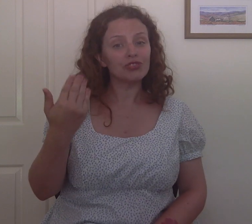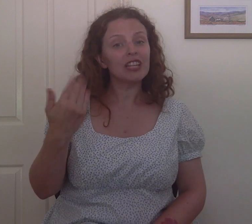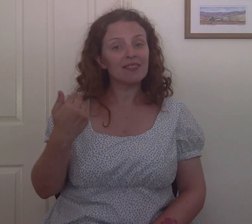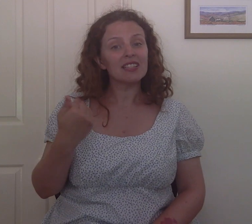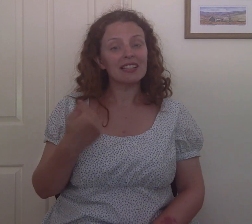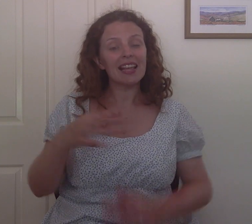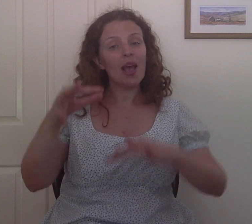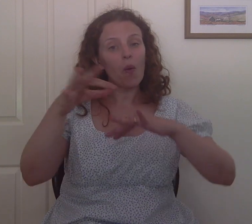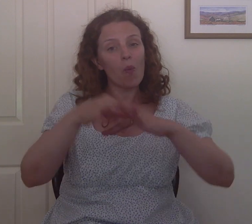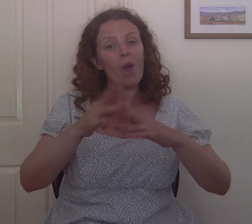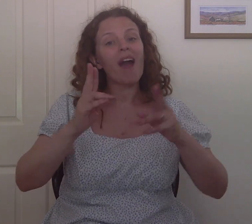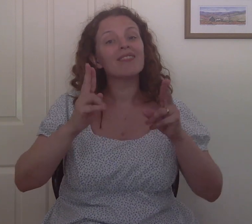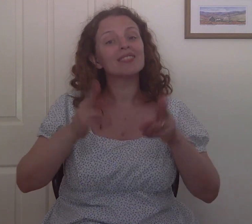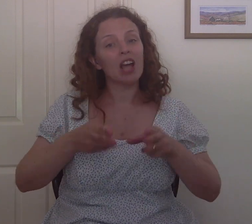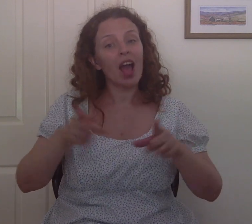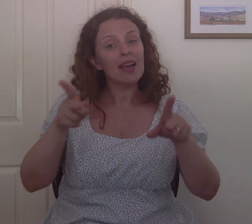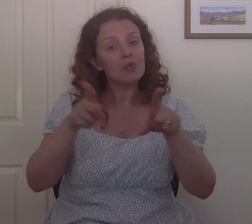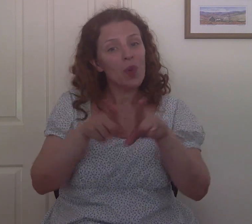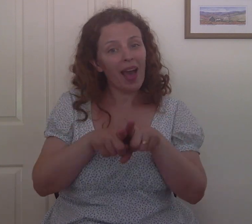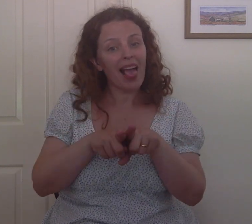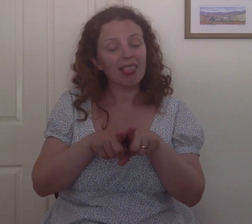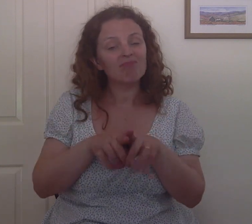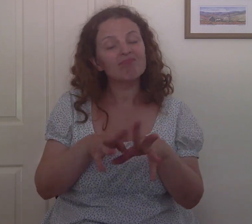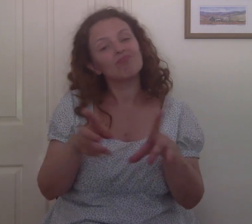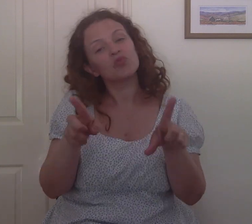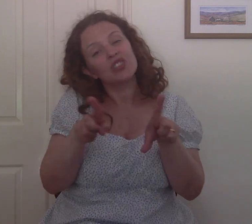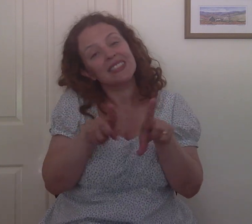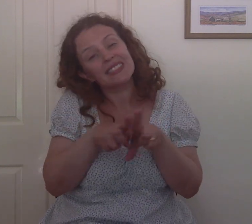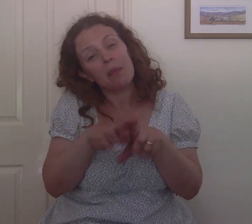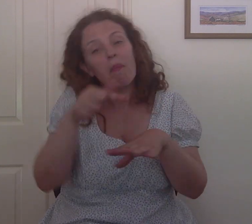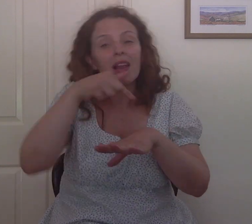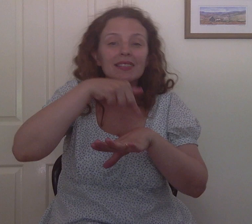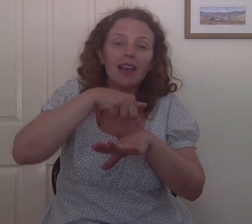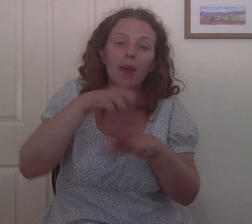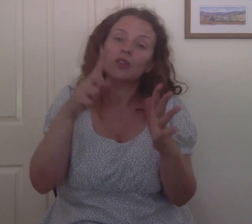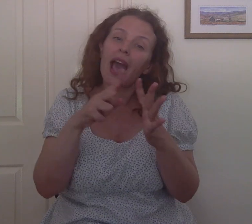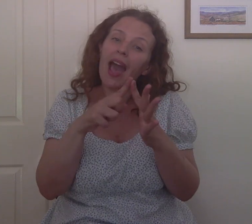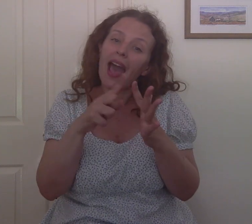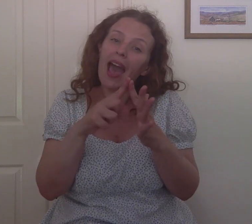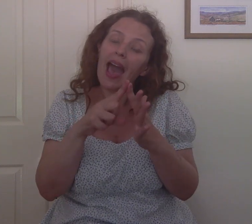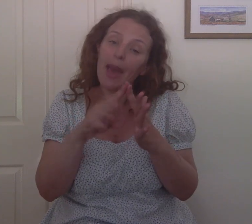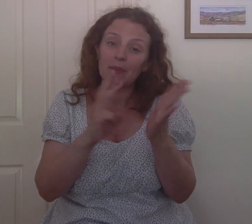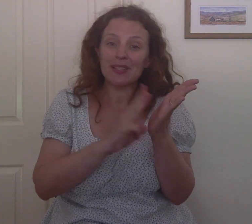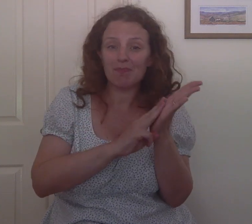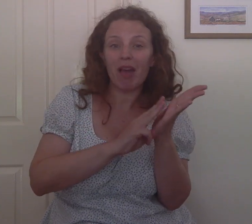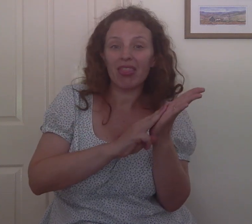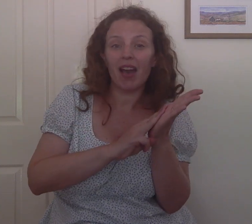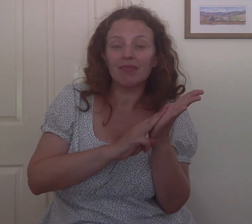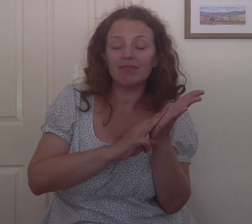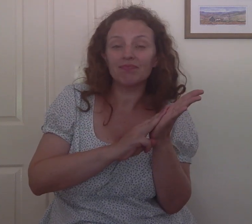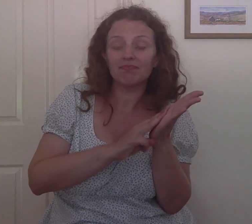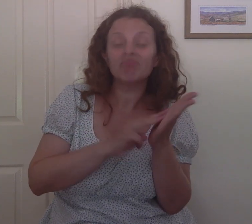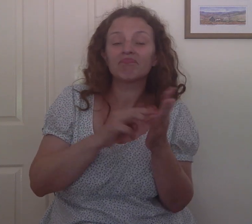Previously his wife had died as well at a similar time to Emma's mother.